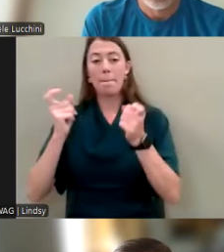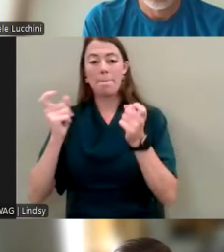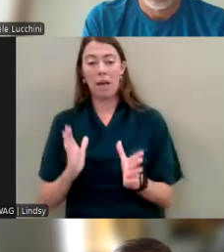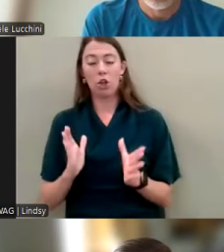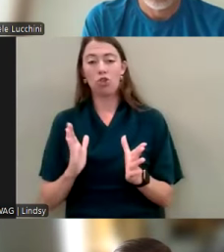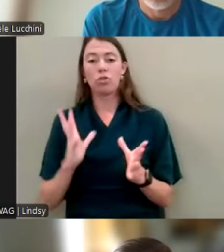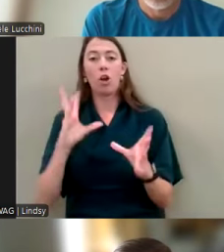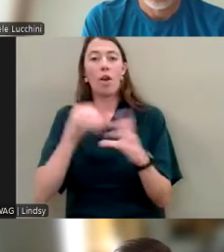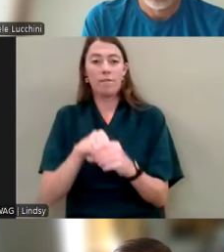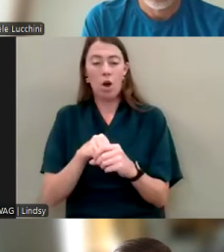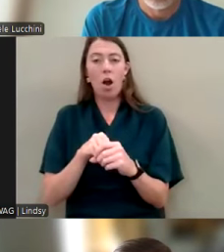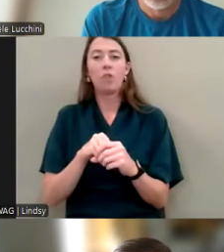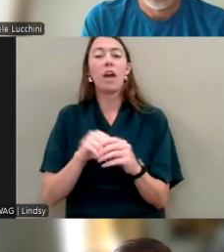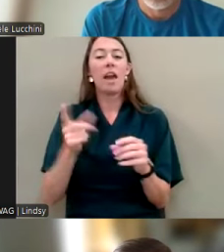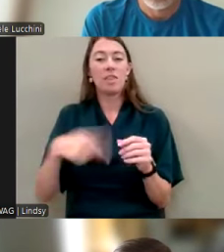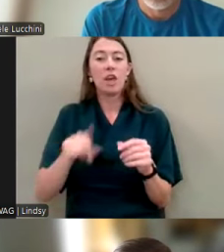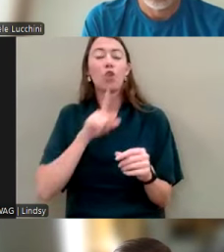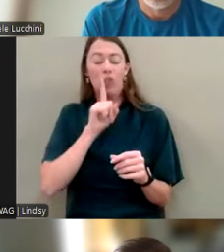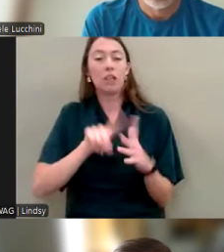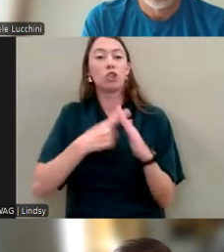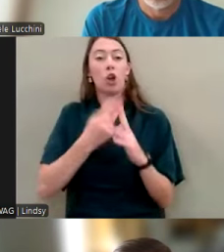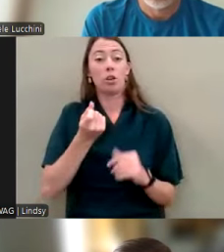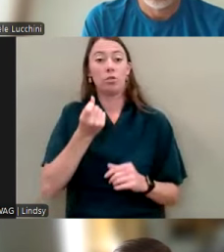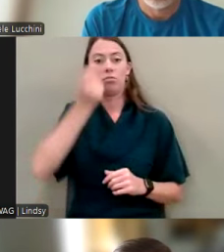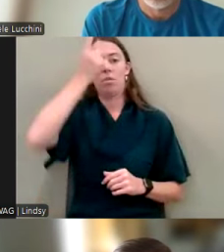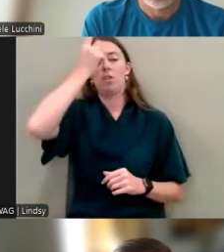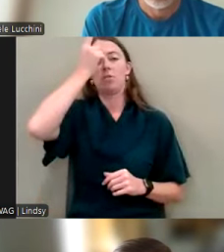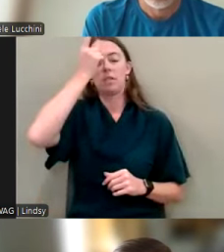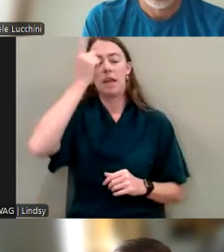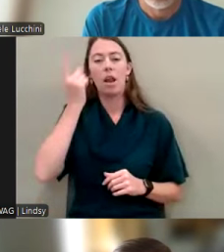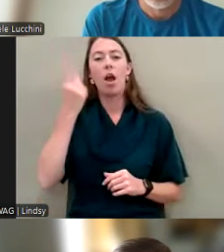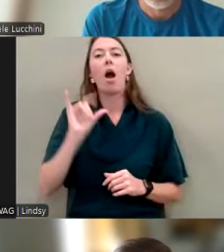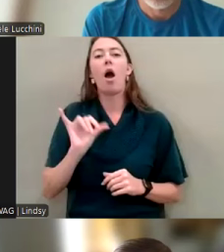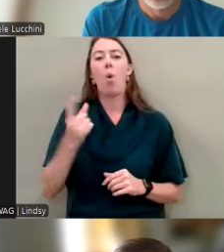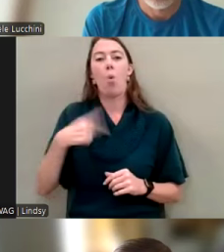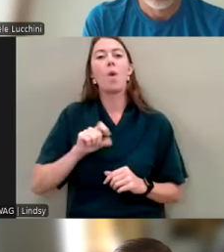finally started to dawn on folks that they are the ones who can help push that work through,